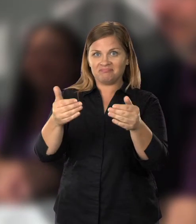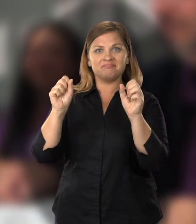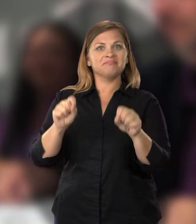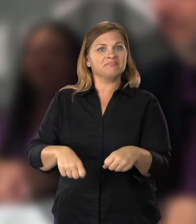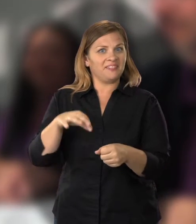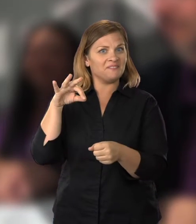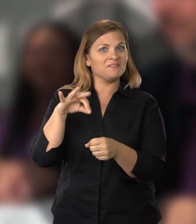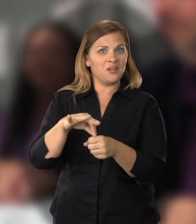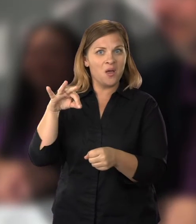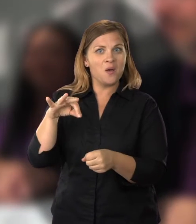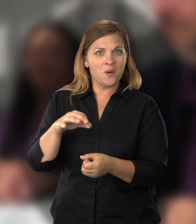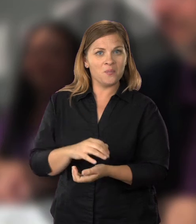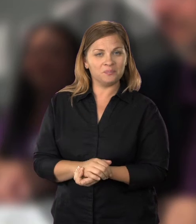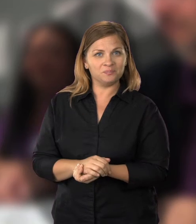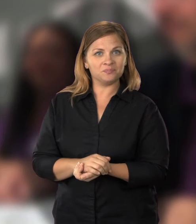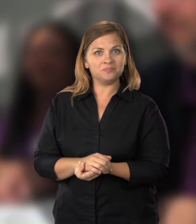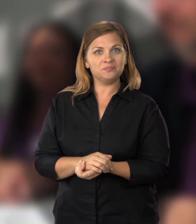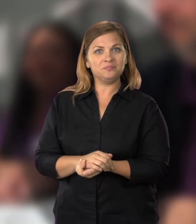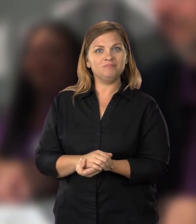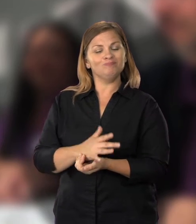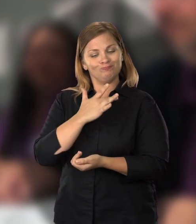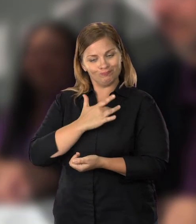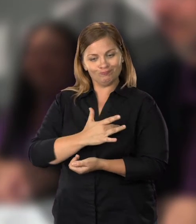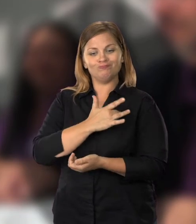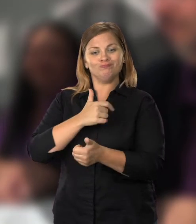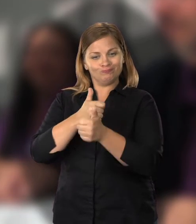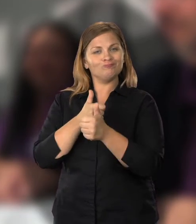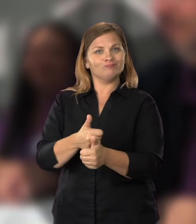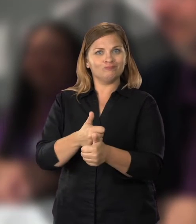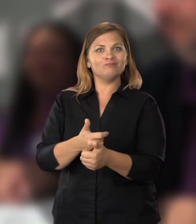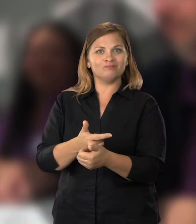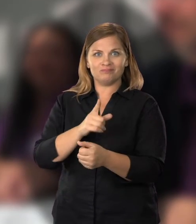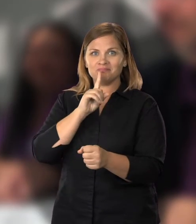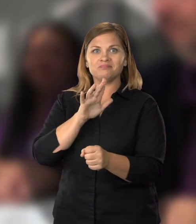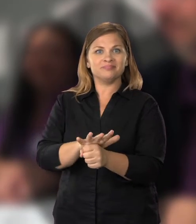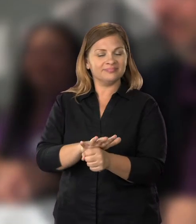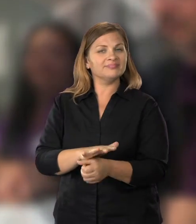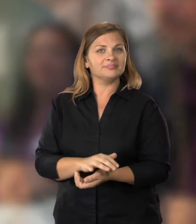Once you have done all of this, you will be ready to vote.